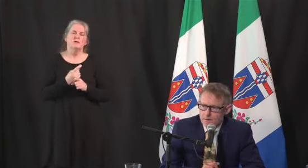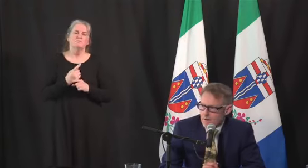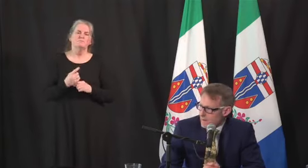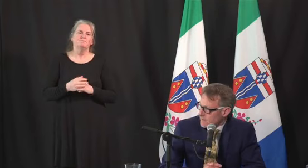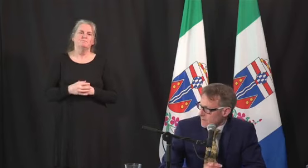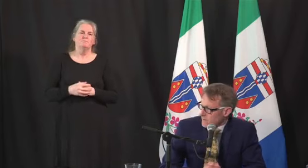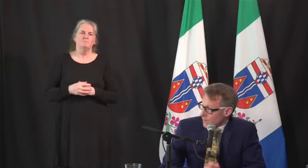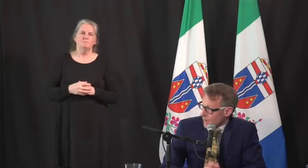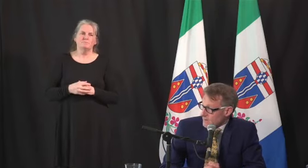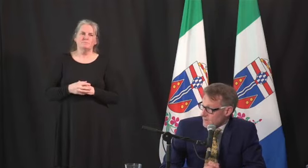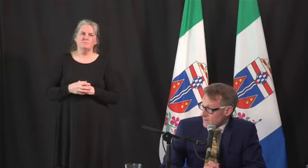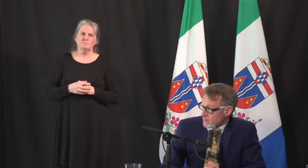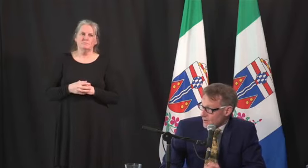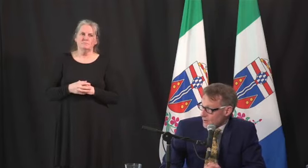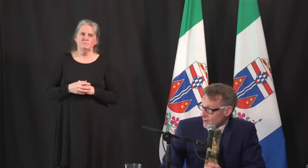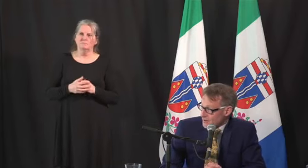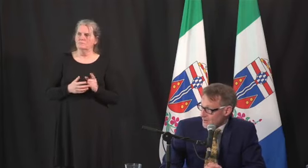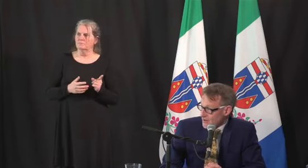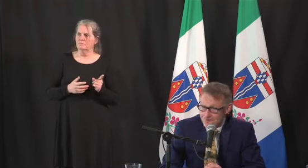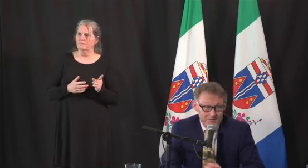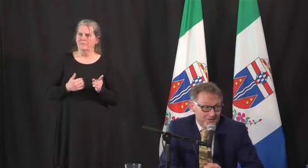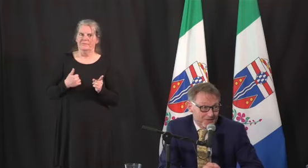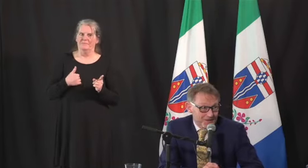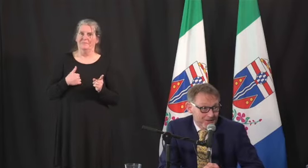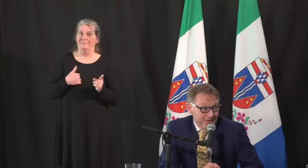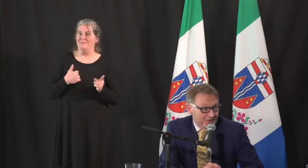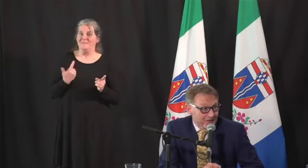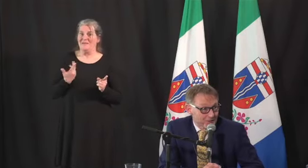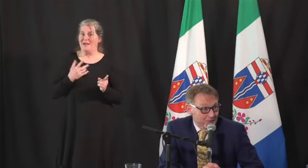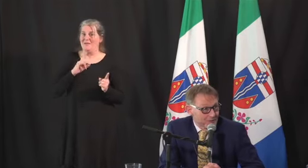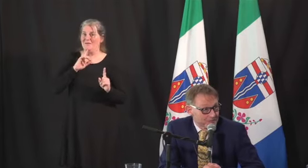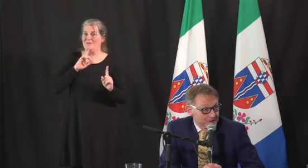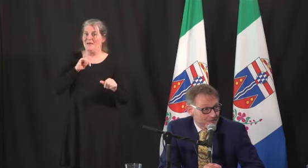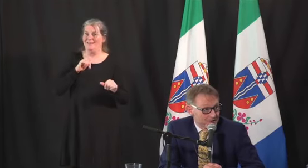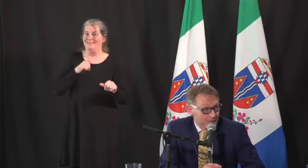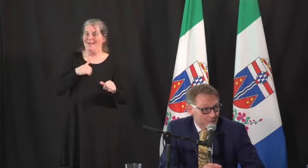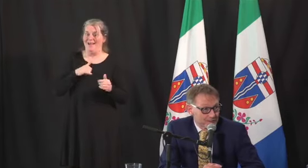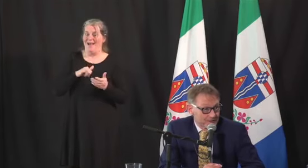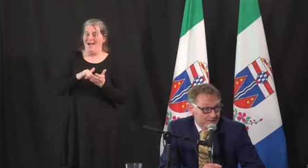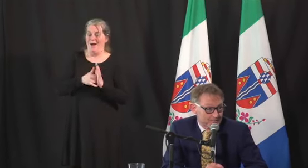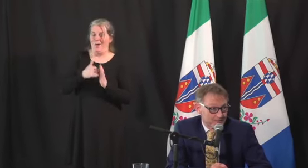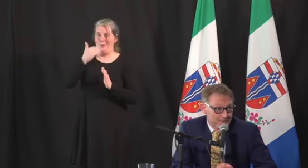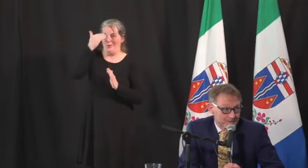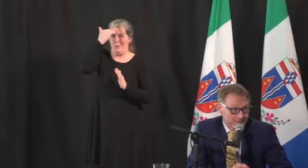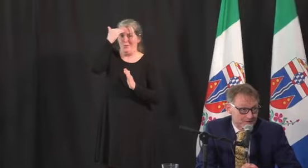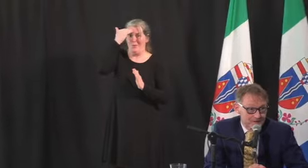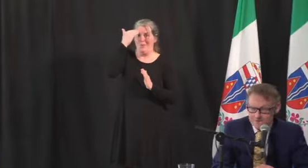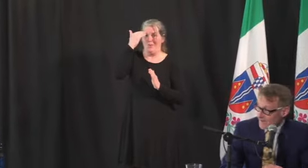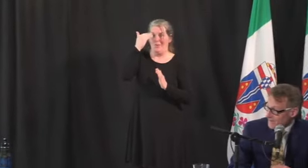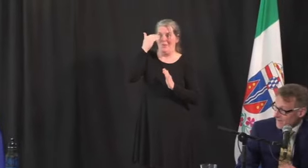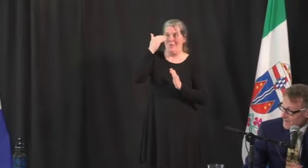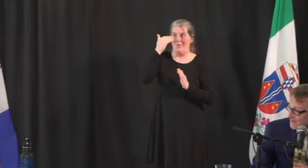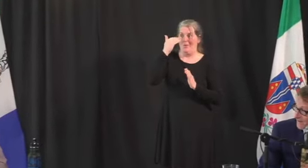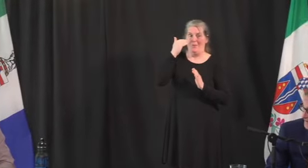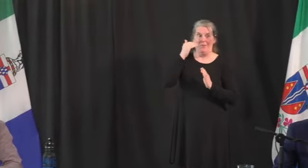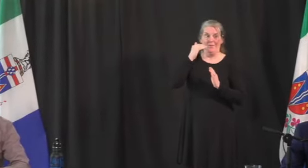SO THAT'S NOT A QUESTION I CAN ANSWER. I DON'T KNOW IF WE EVEN HAVE A WAY TO ANSWER. WE CAN CERTAINLY TAKE THAT.